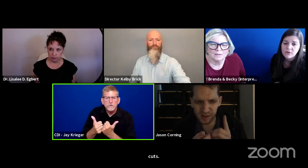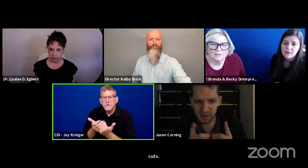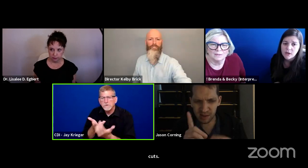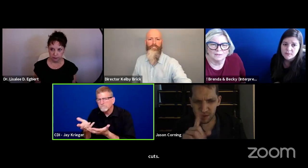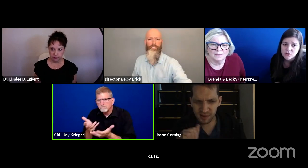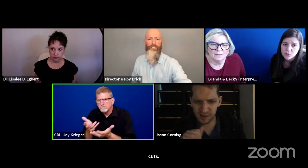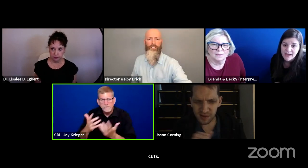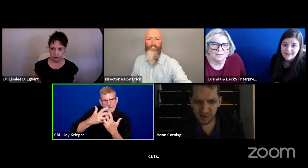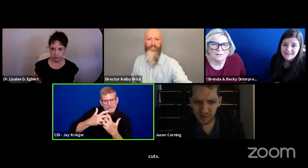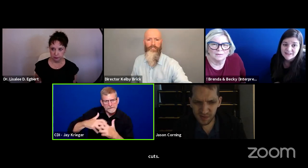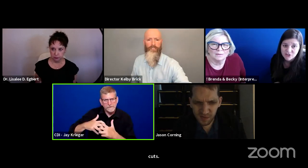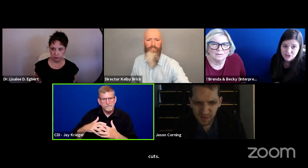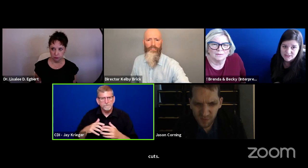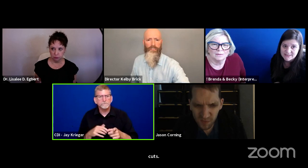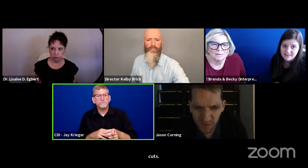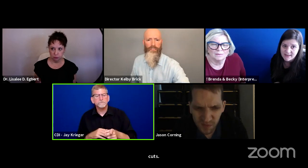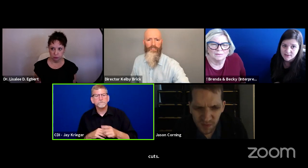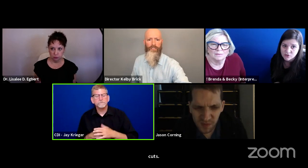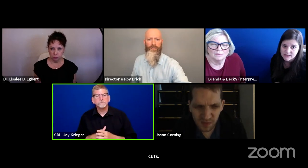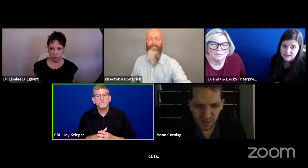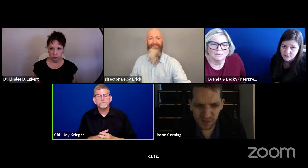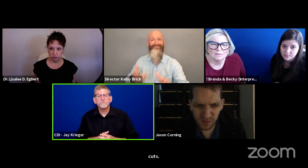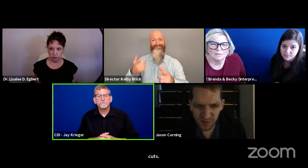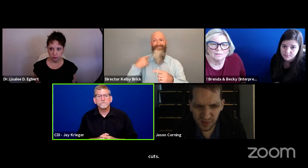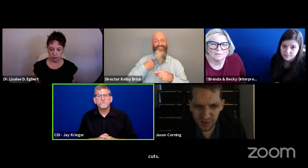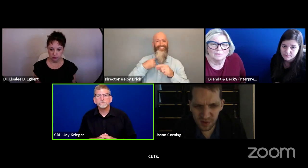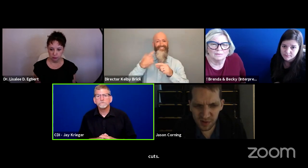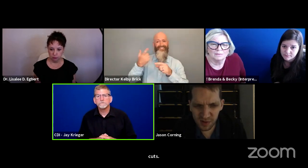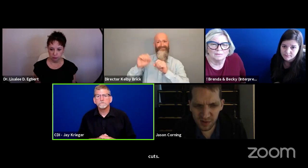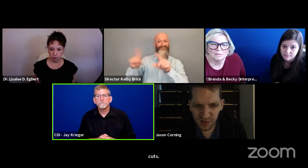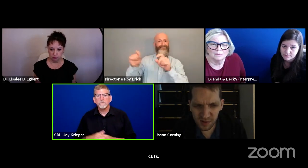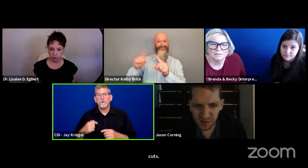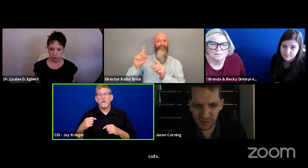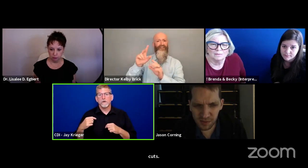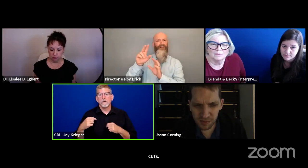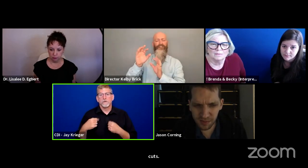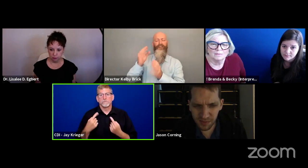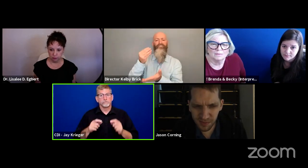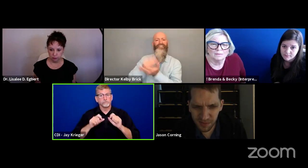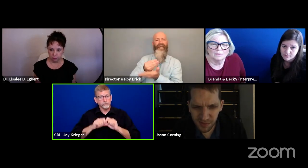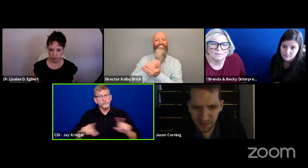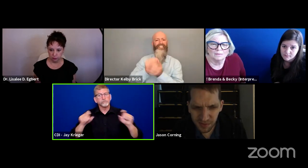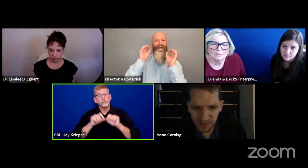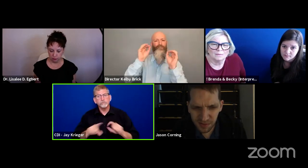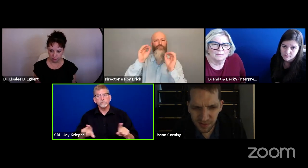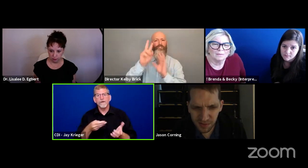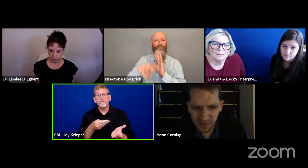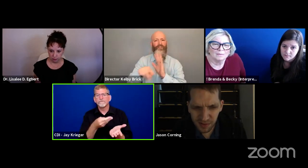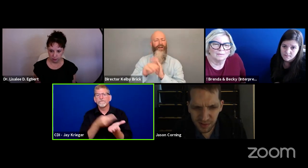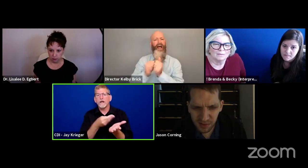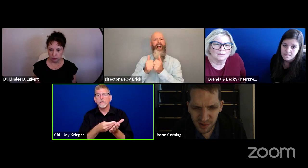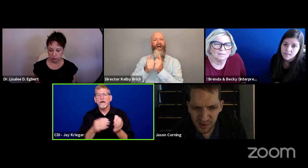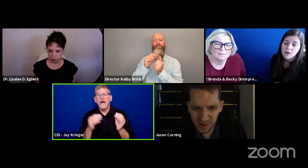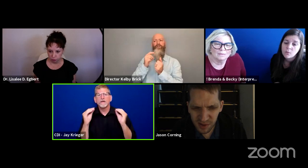We've been helping to work out any glitches in that transfer.